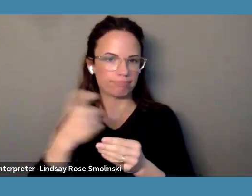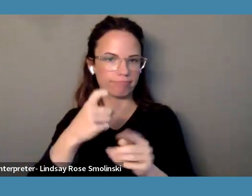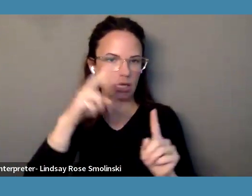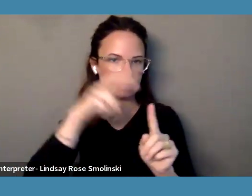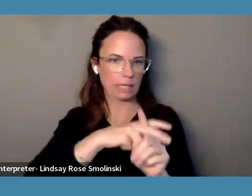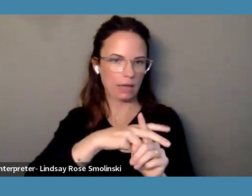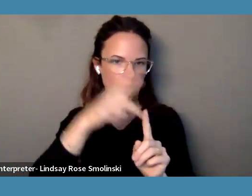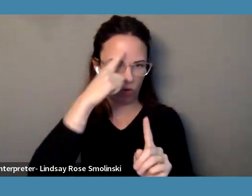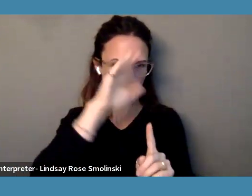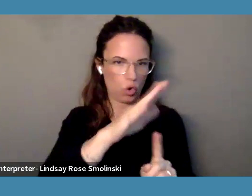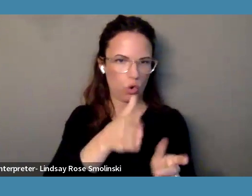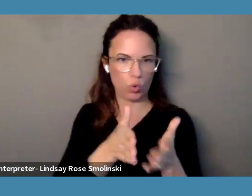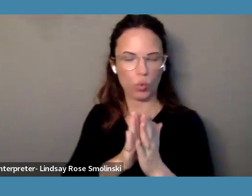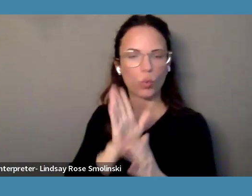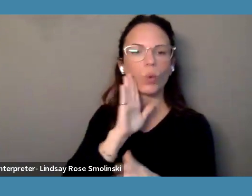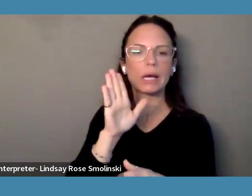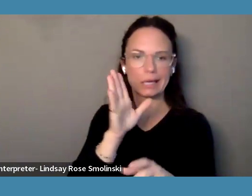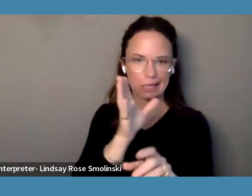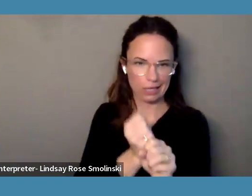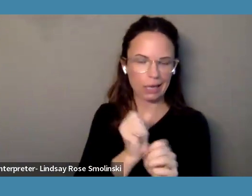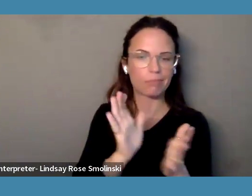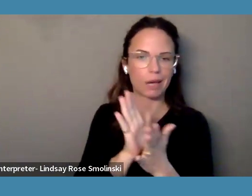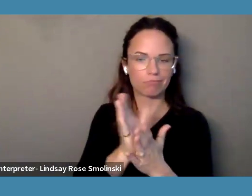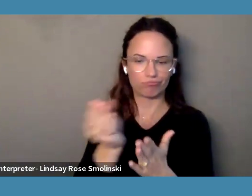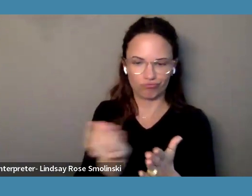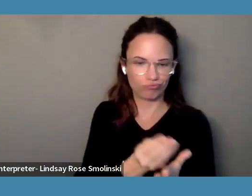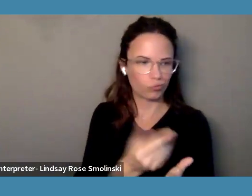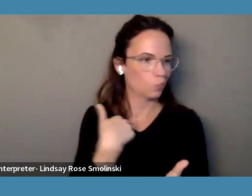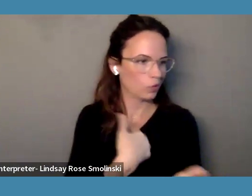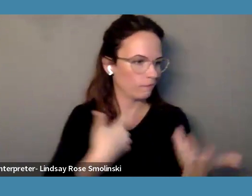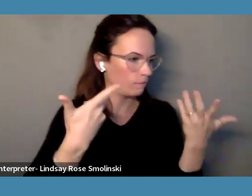and you will get an acknowledgement of receiving that hearing request form.